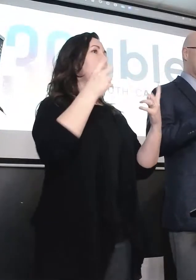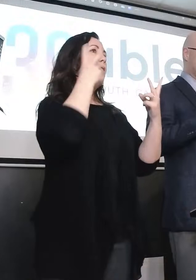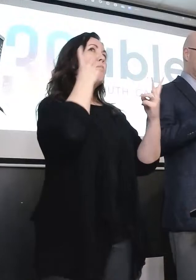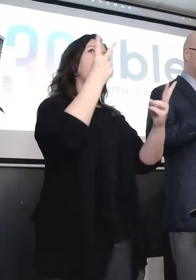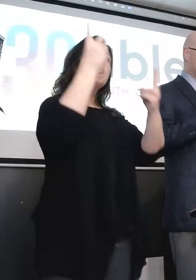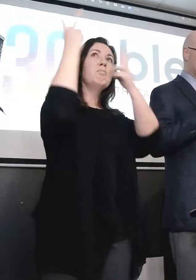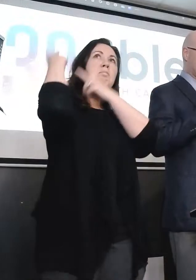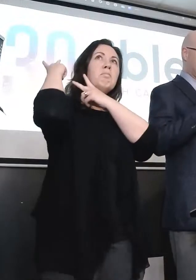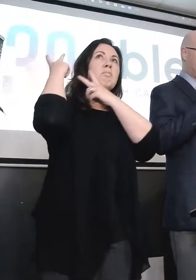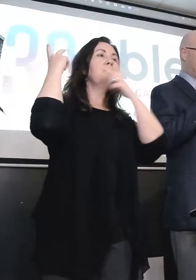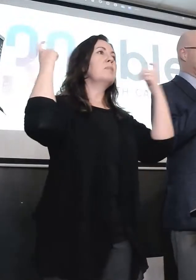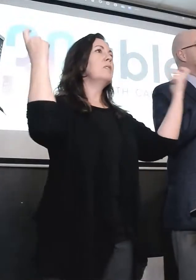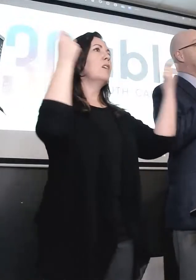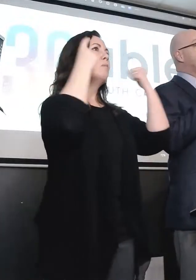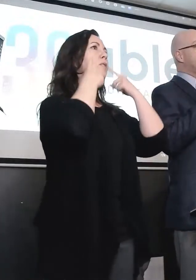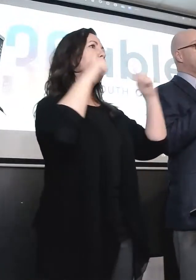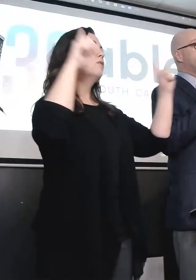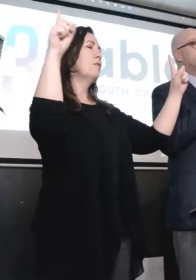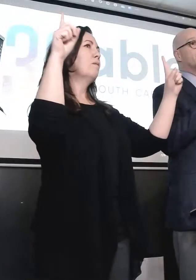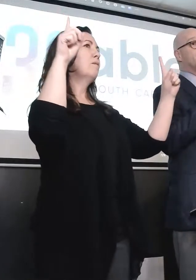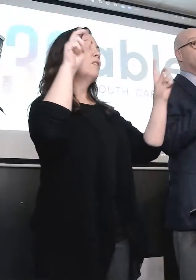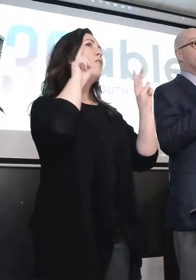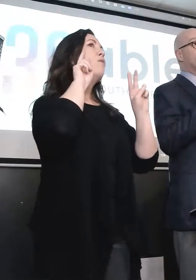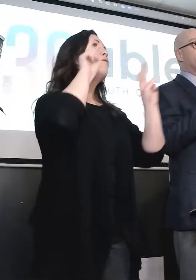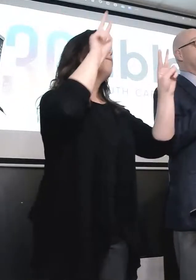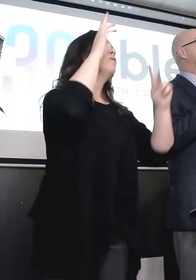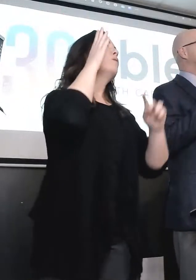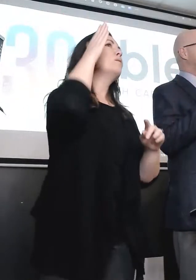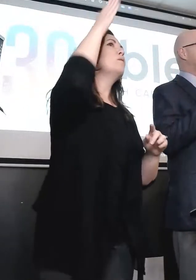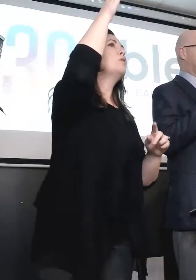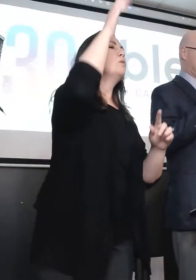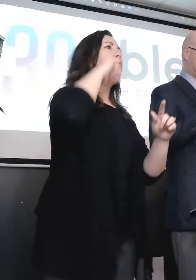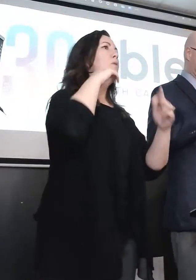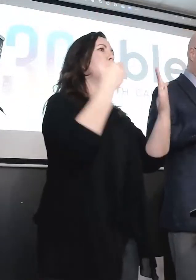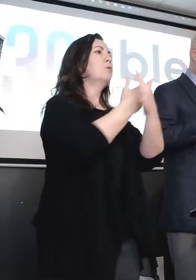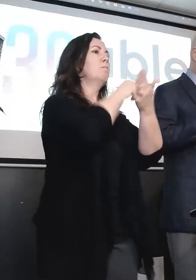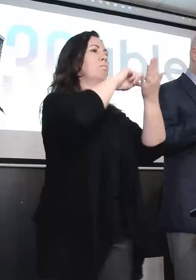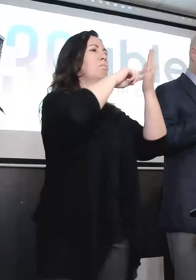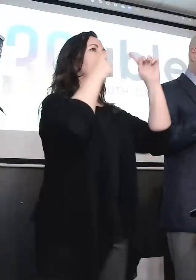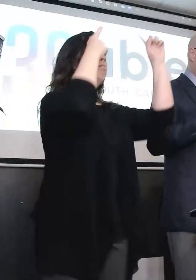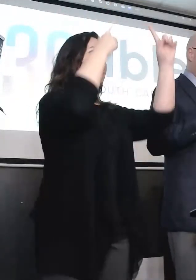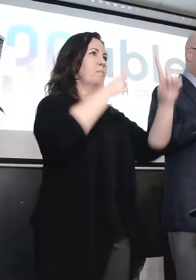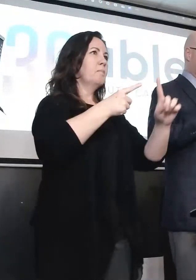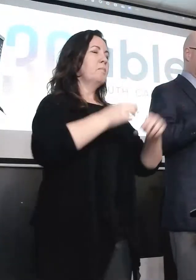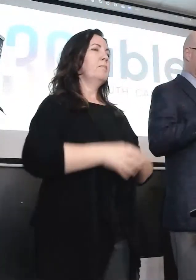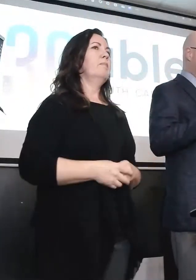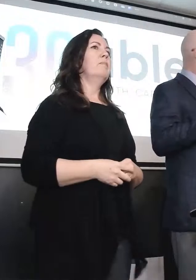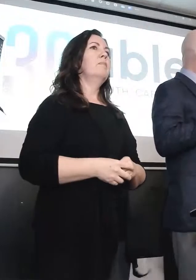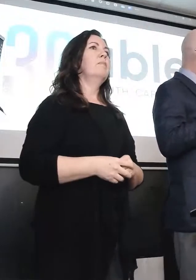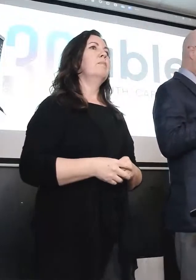our achievements and look forward to the future with a renewed purpose. We are grateful to Mayor